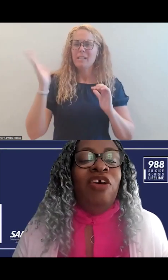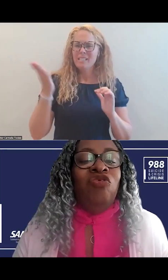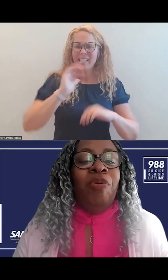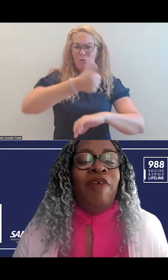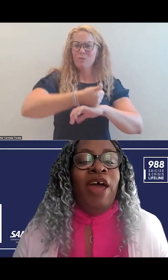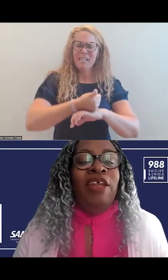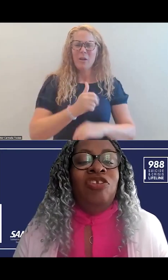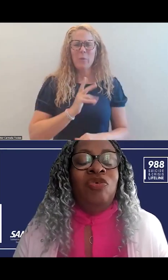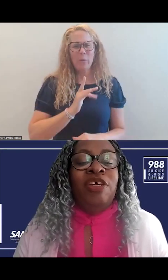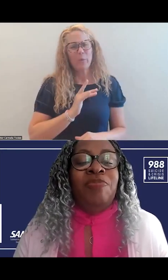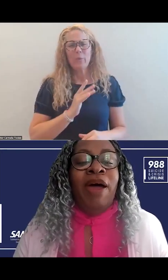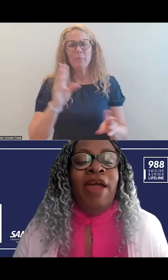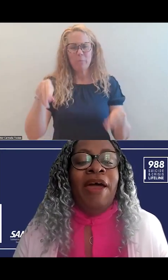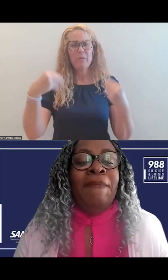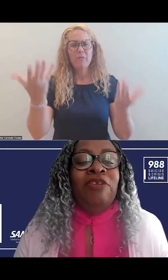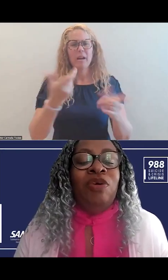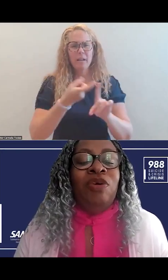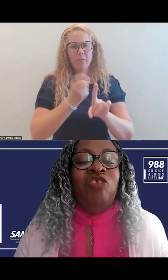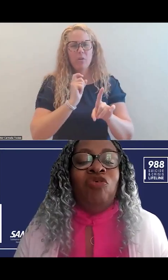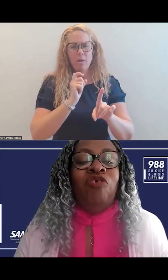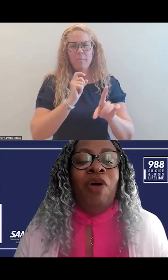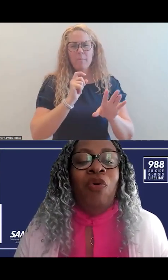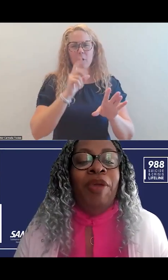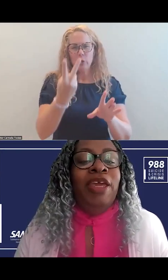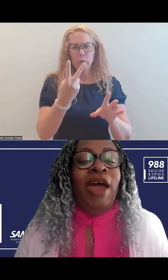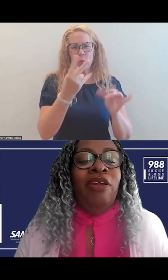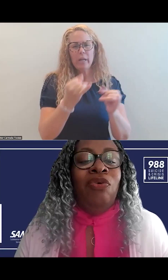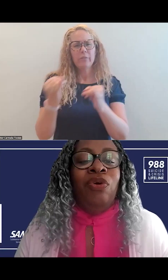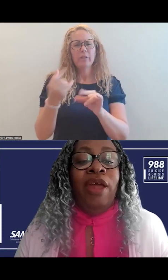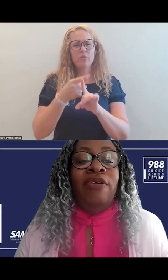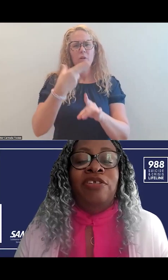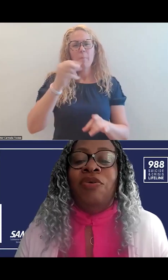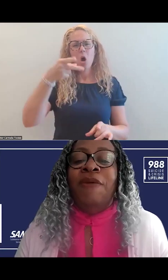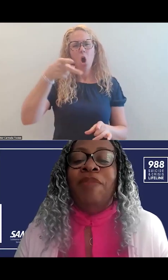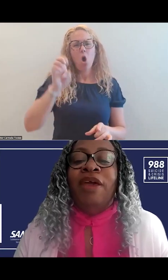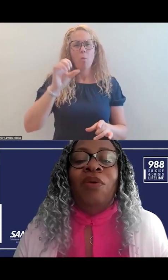AND THOSE WERE PROVIDED TO US BY INDIVIDUALS OUT IN HOPI, ARIZONA.